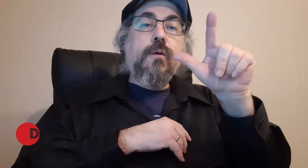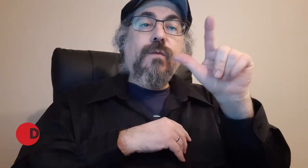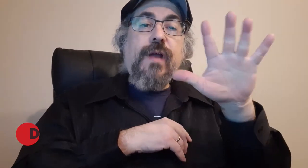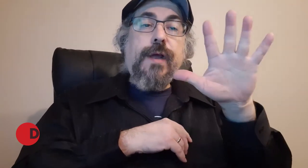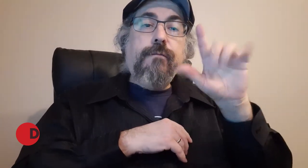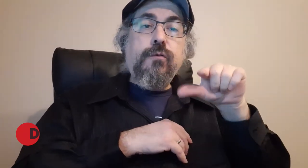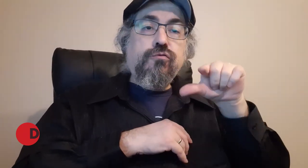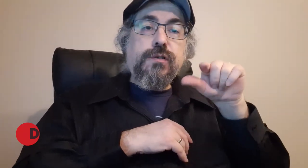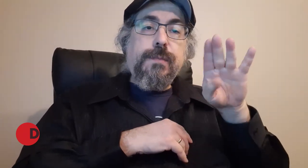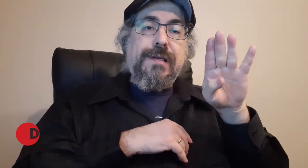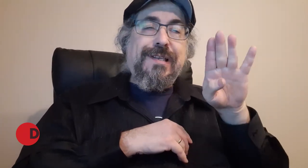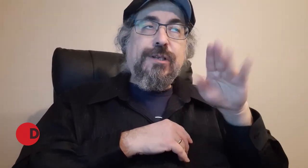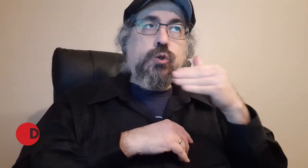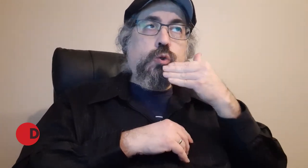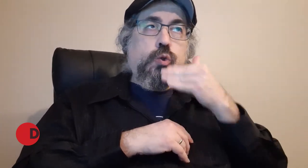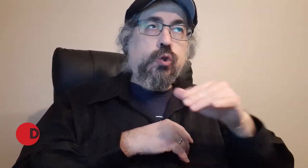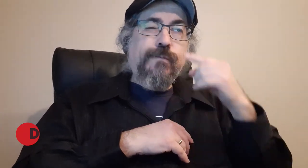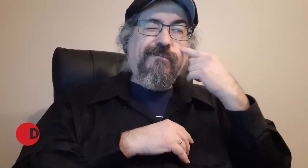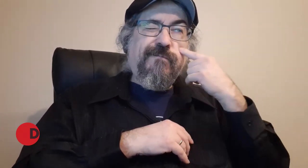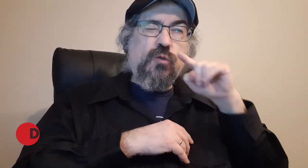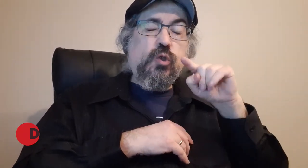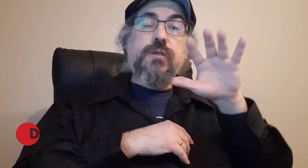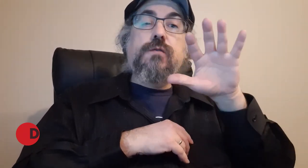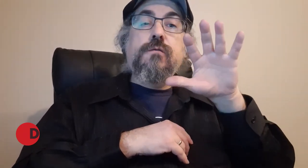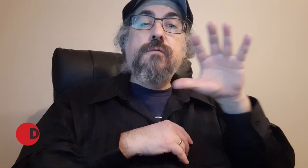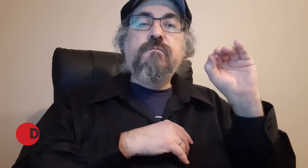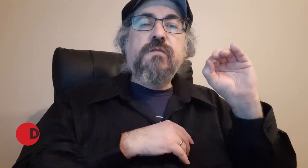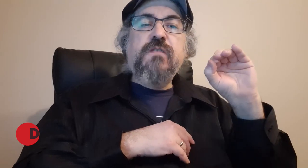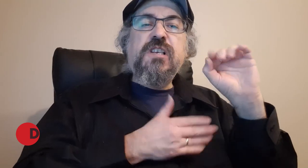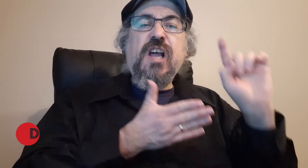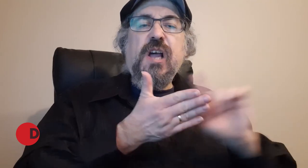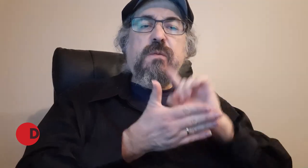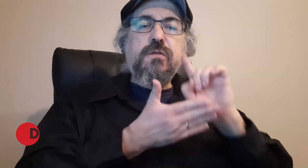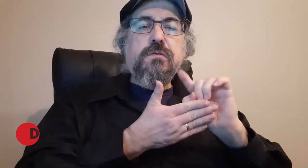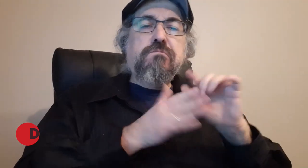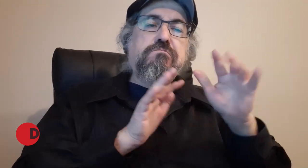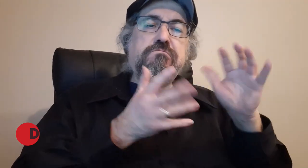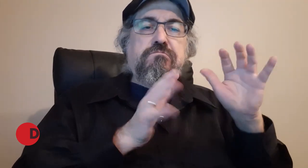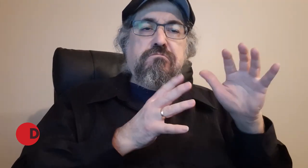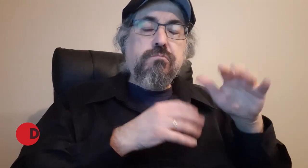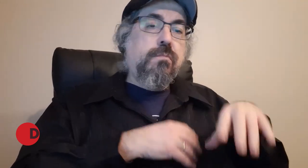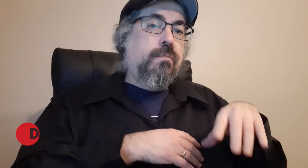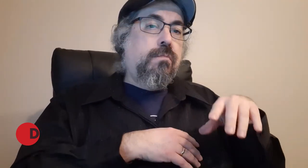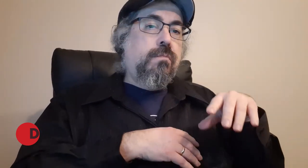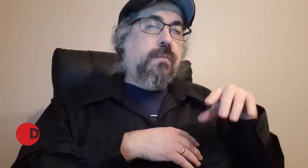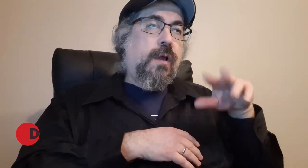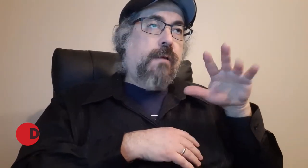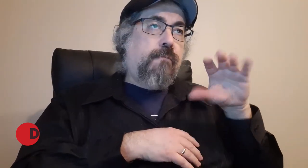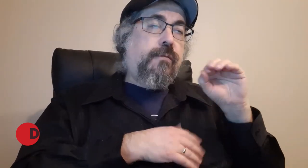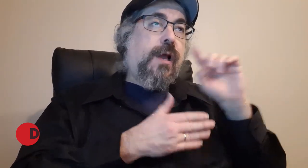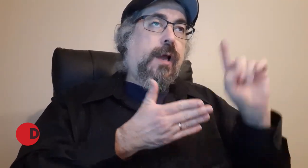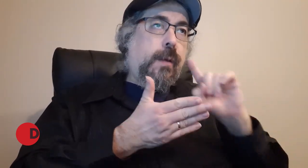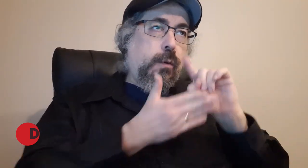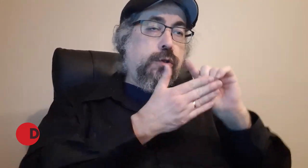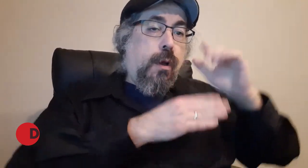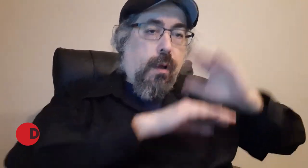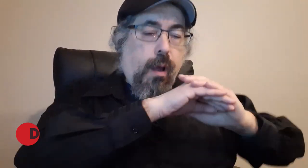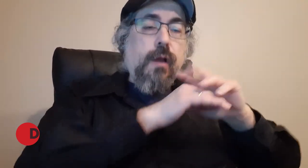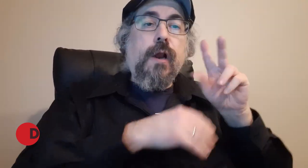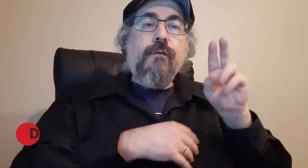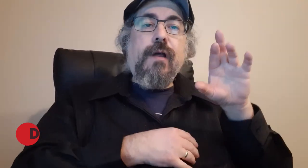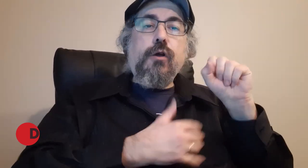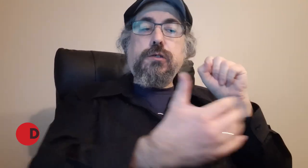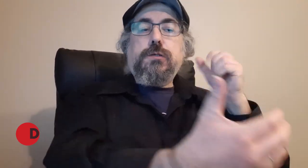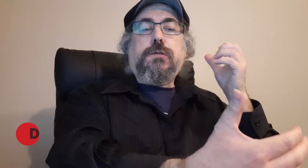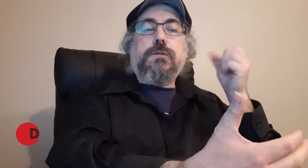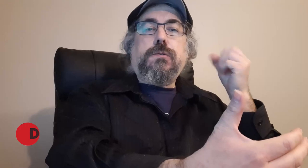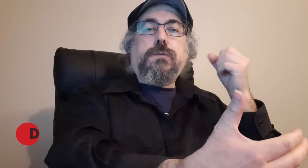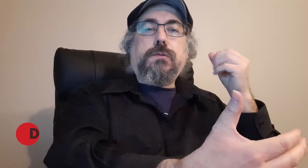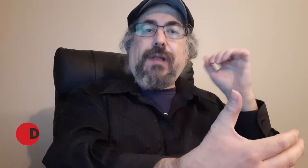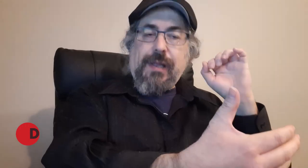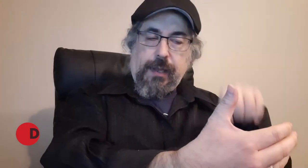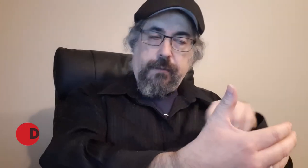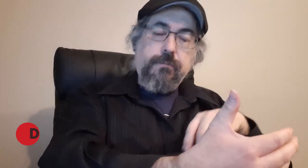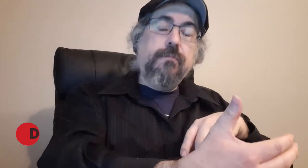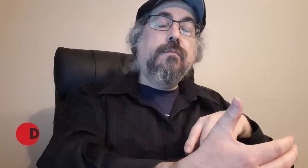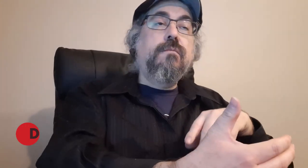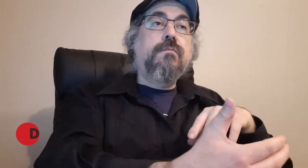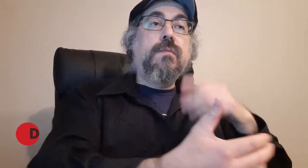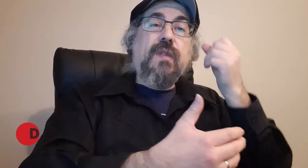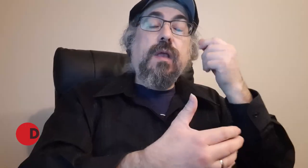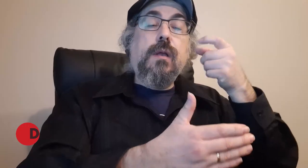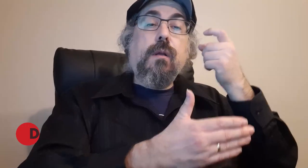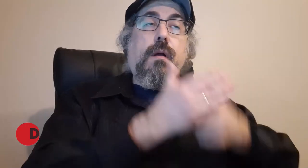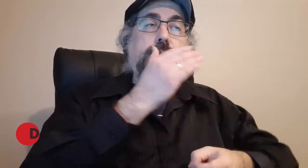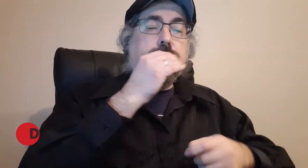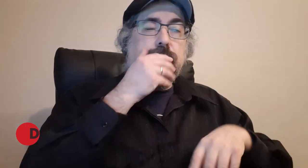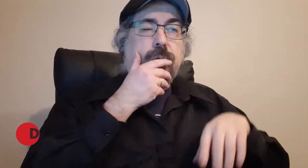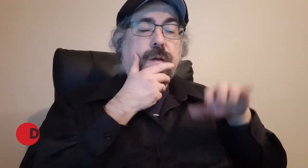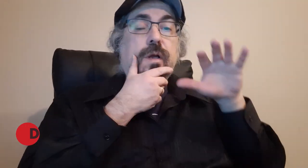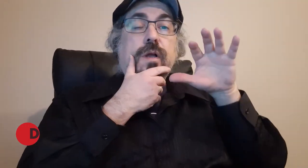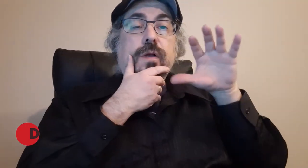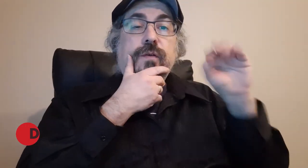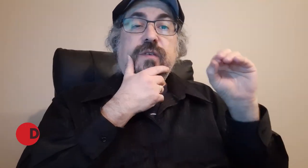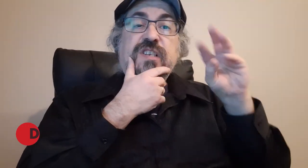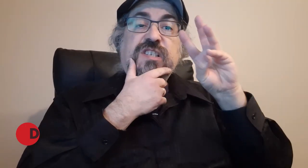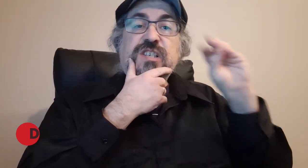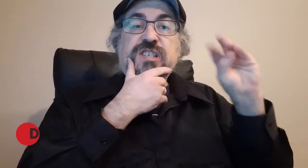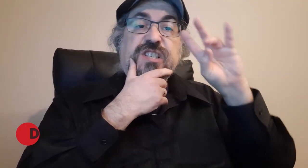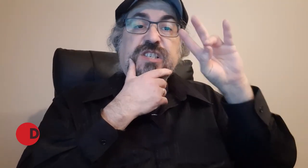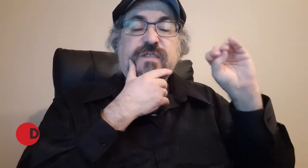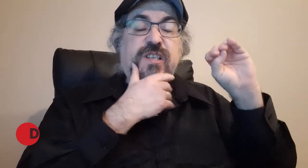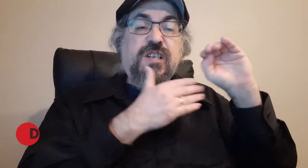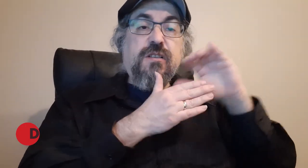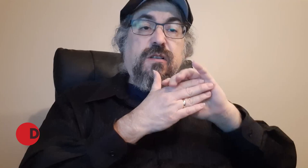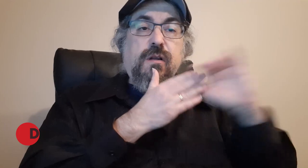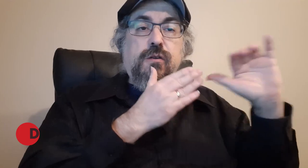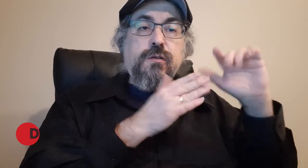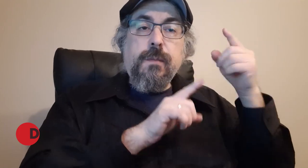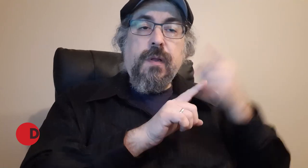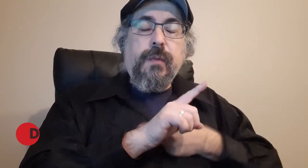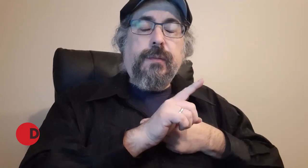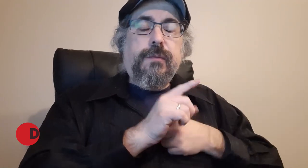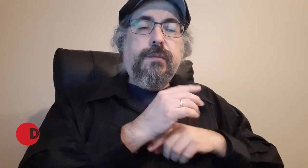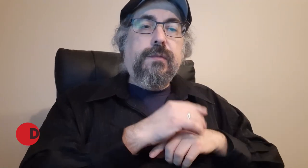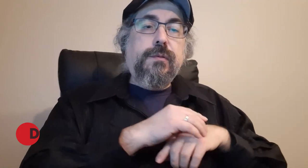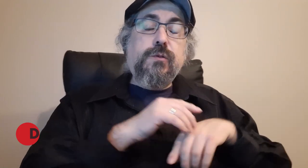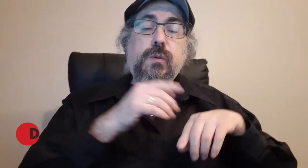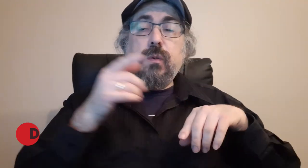for about 50 hours of video use, costing about $50, $60, $70 a month...